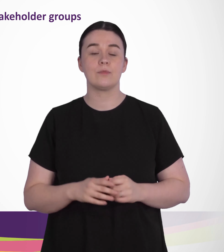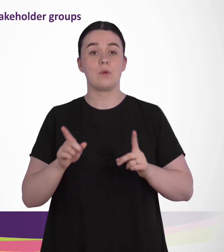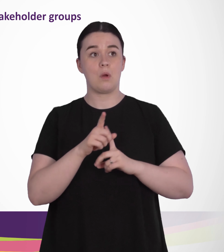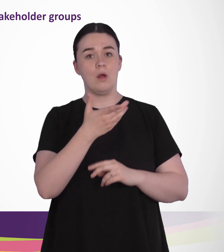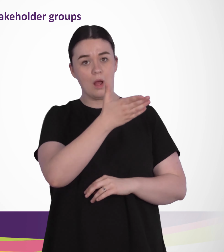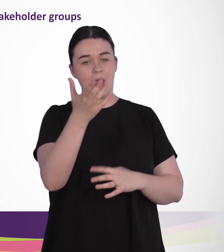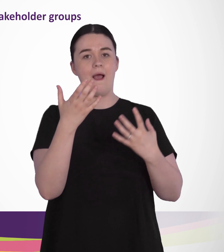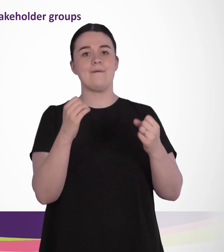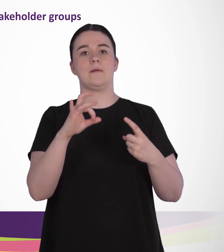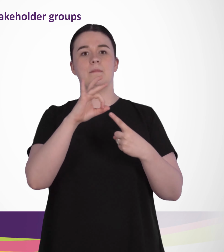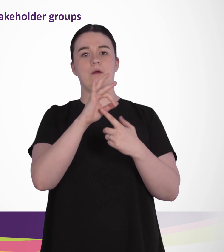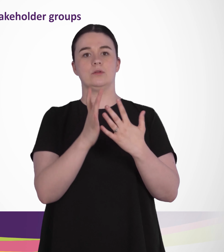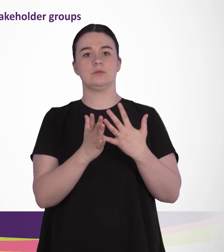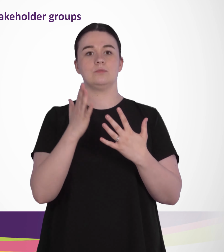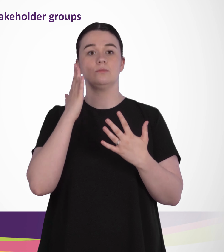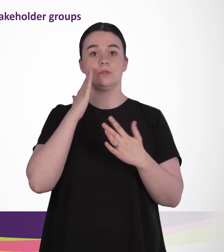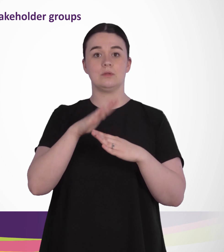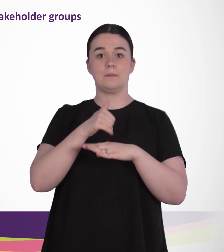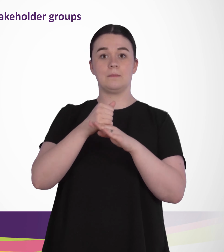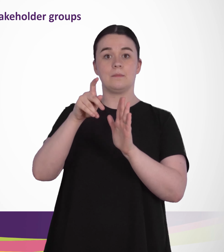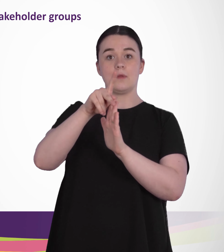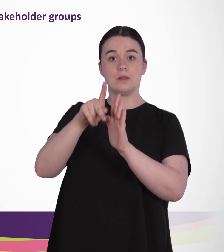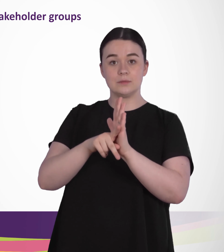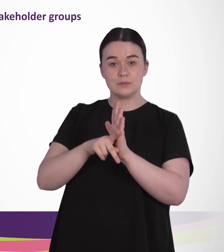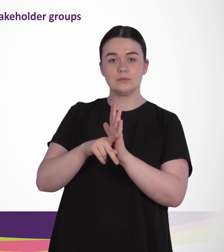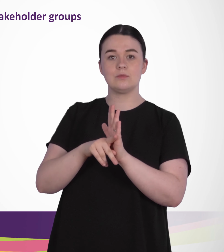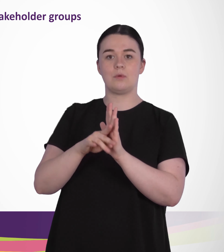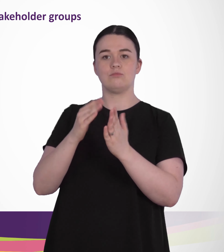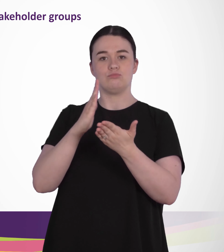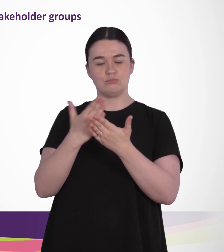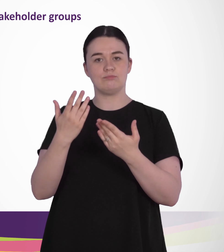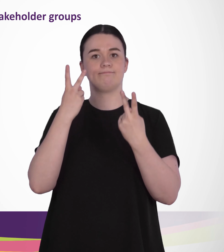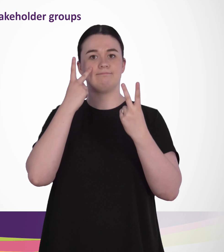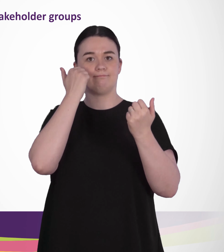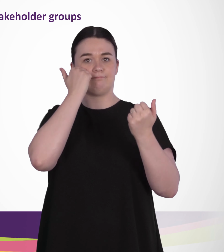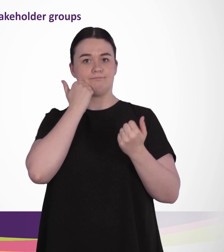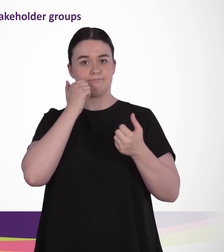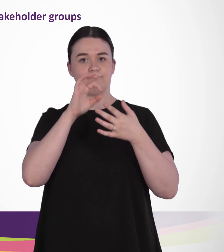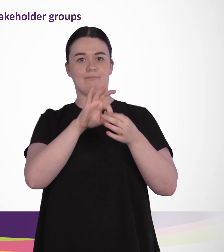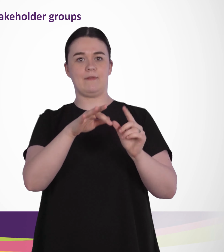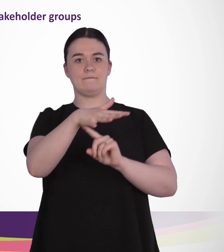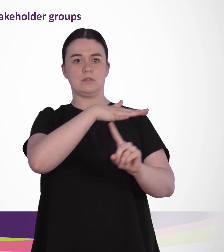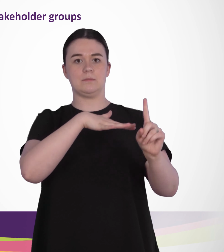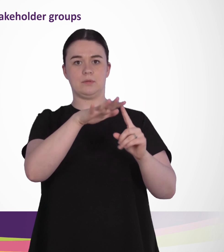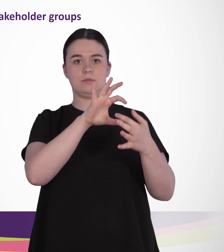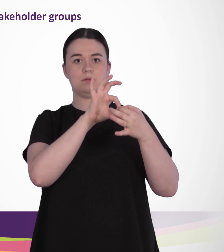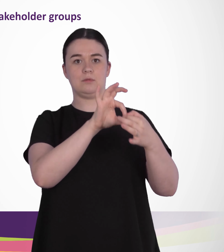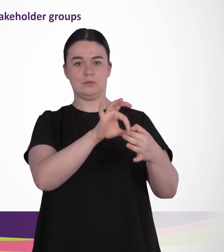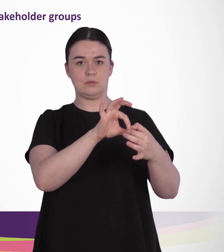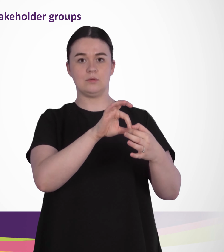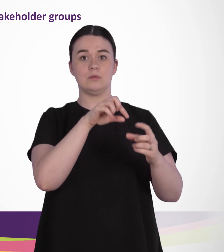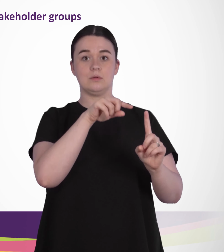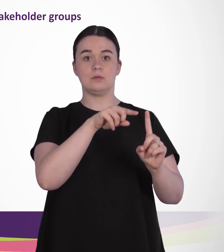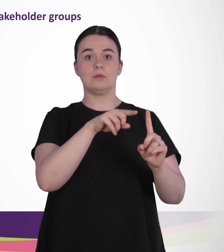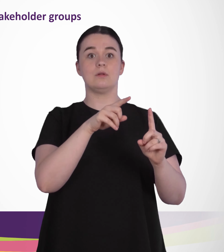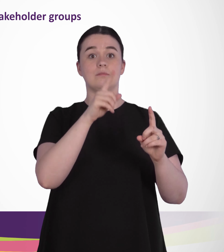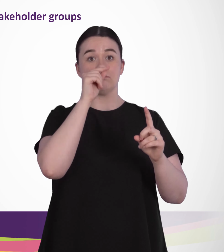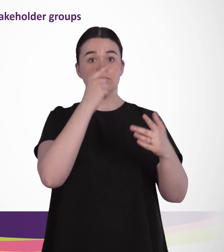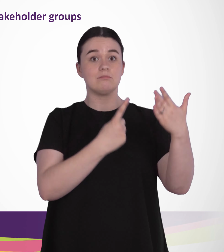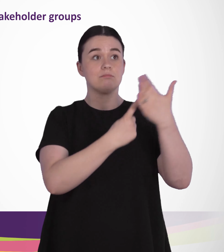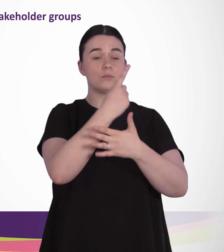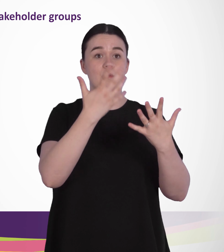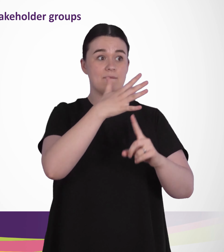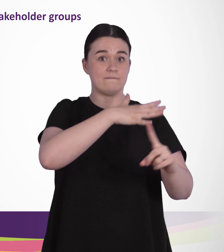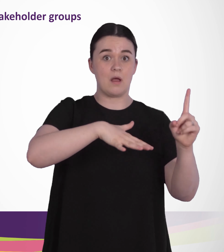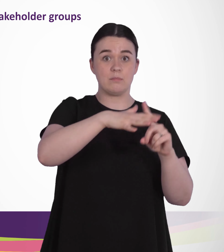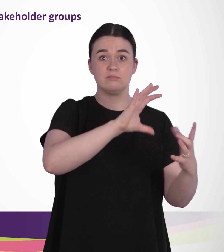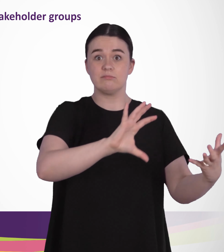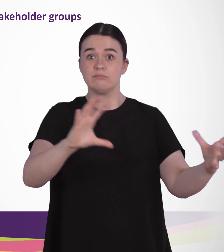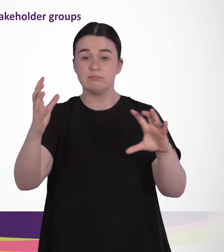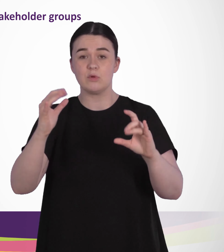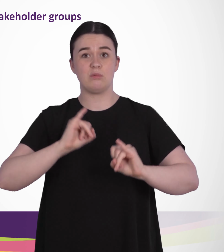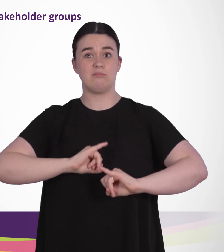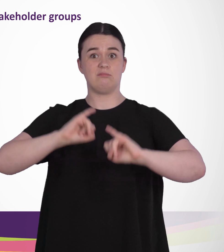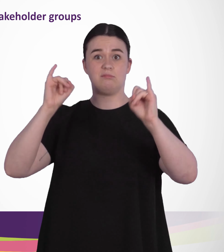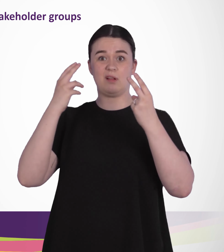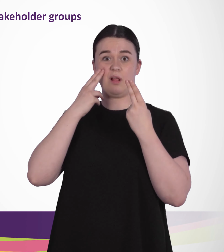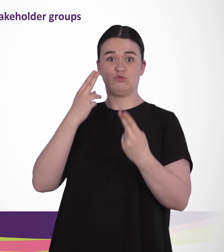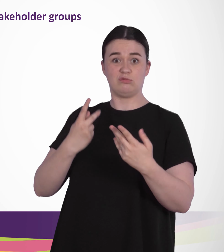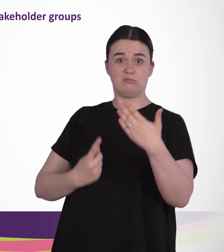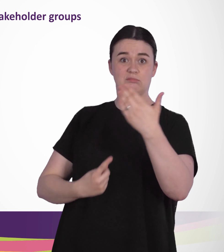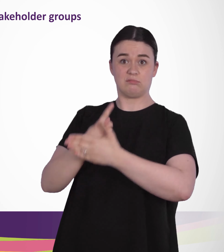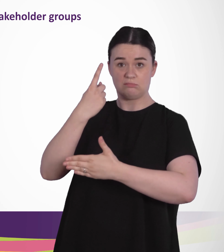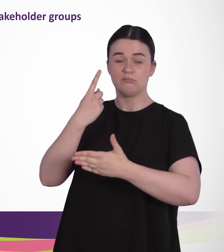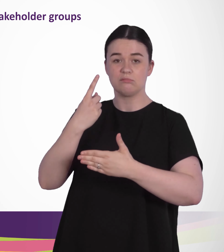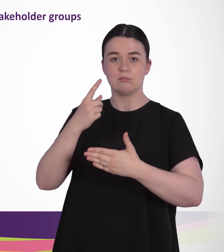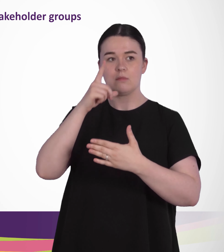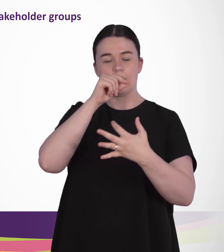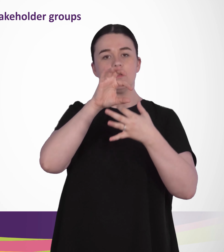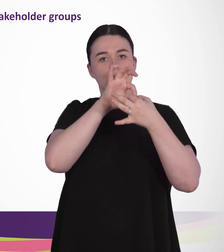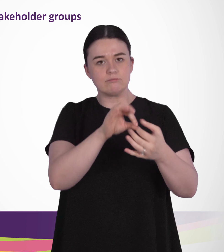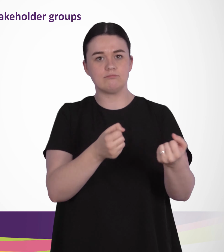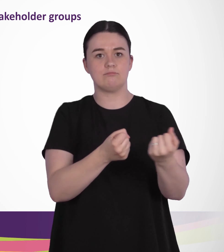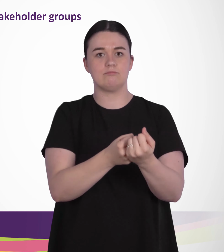They also prioritised policies that reflect the environmental degradation and natural disasters that they are witnessing.